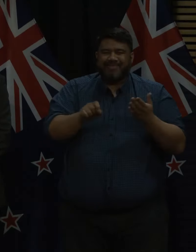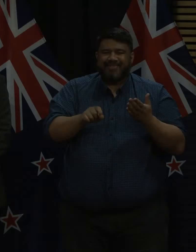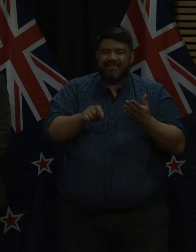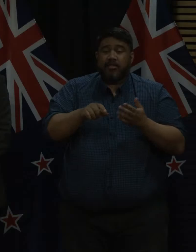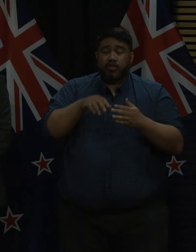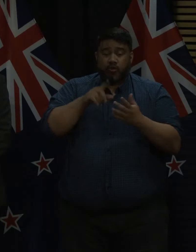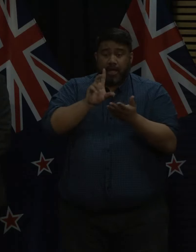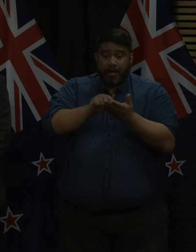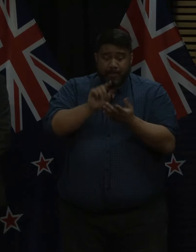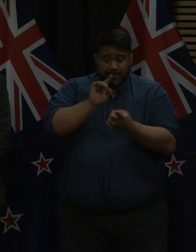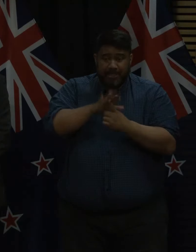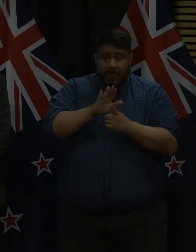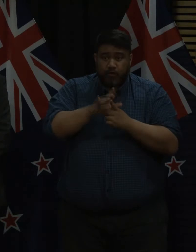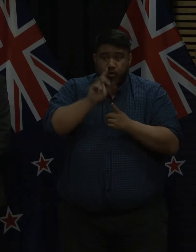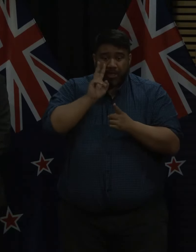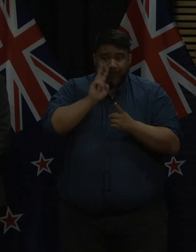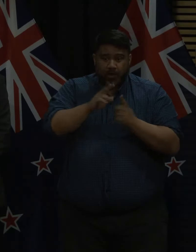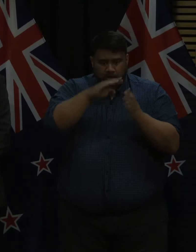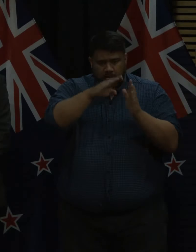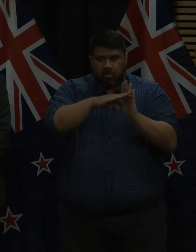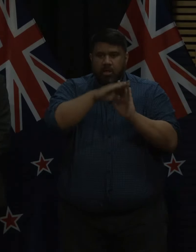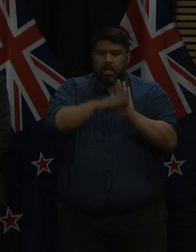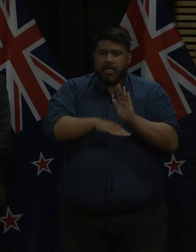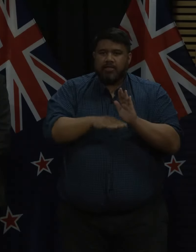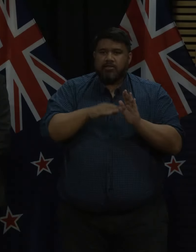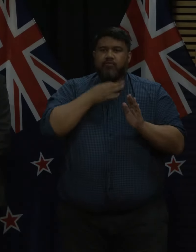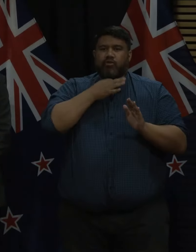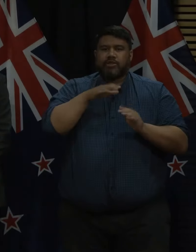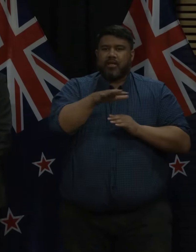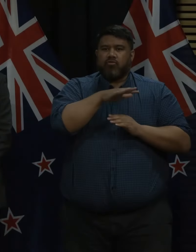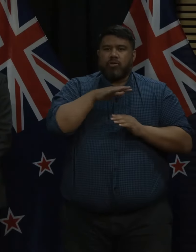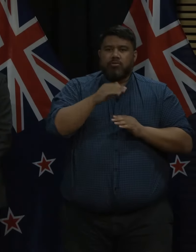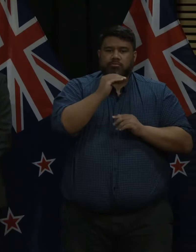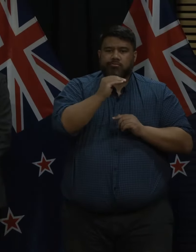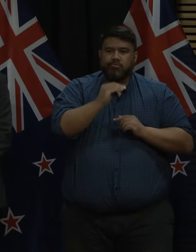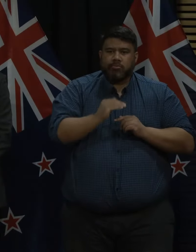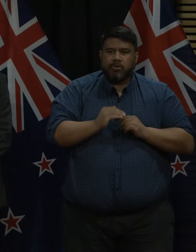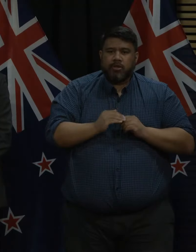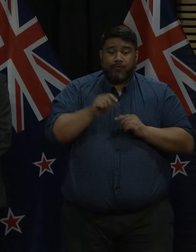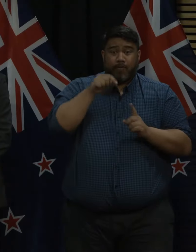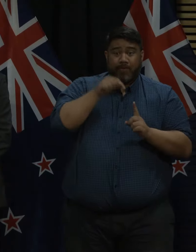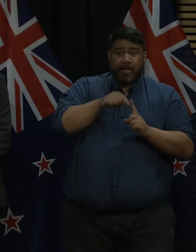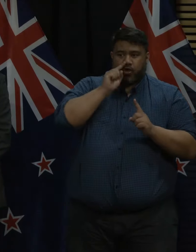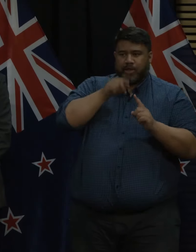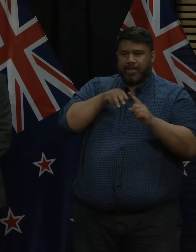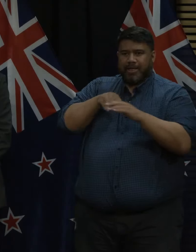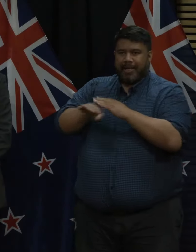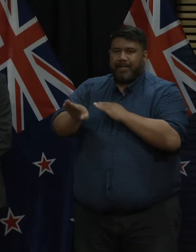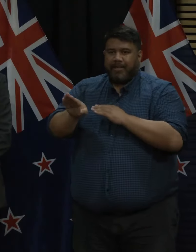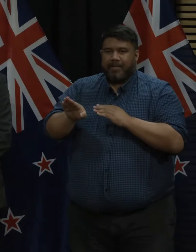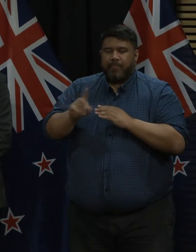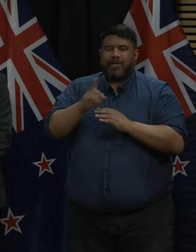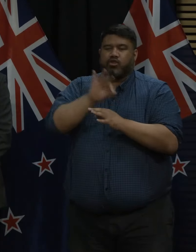of the Google Apple agreement allowed to incorporate it into the app. There will be a link